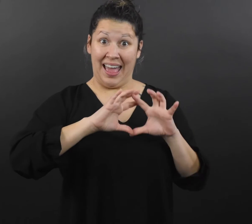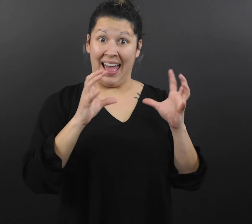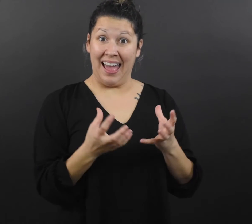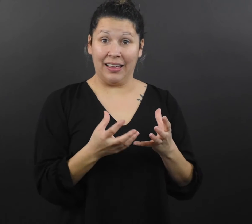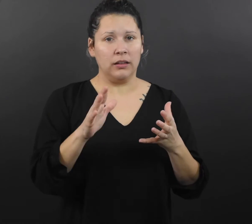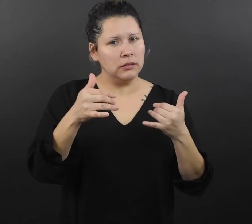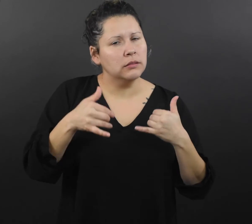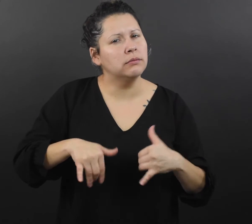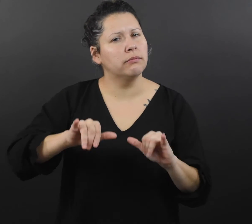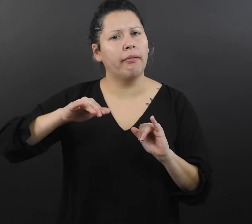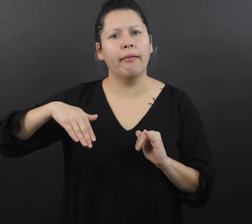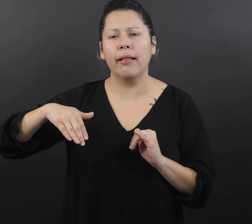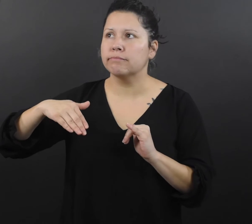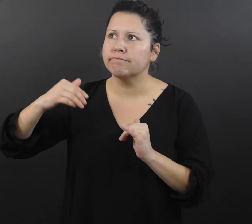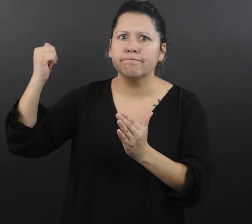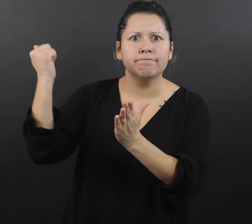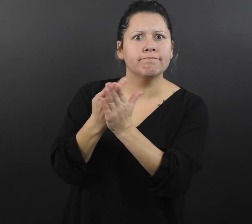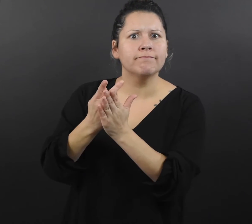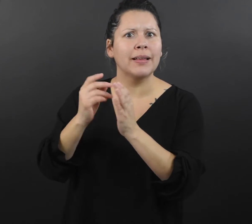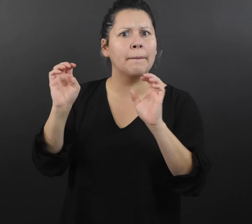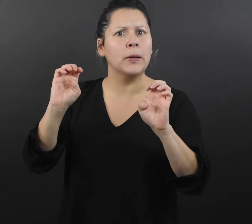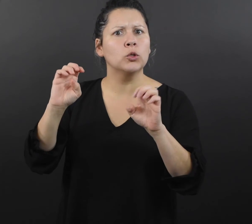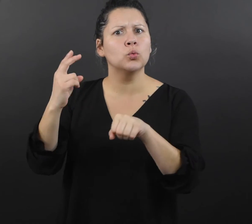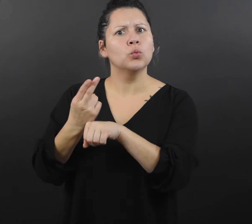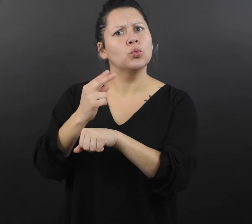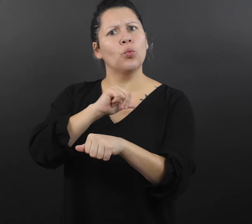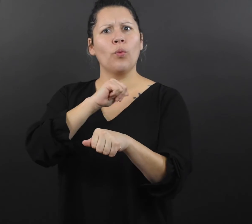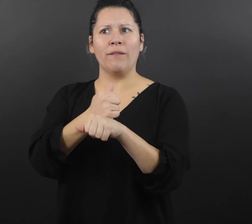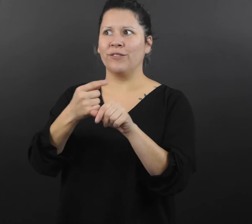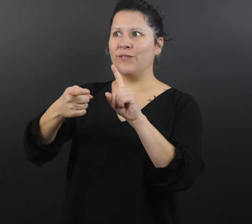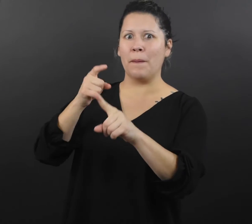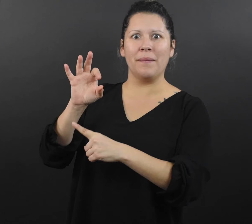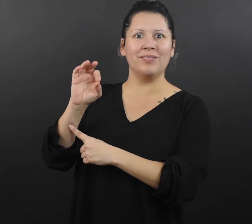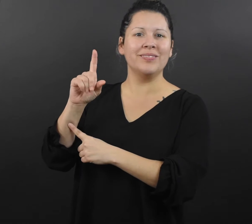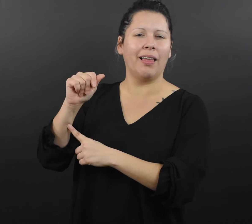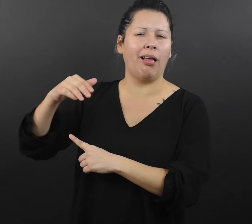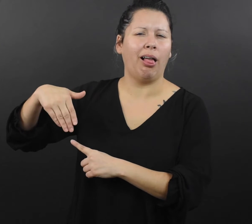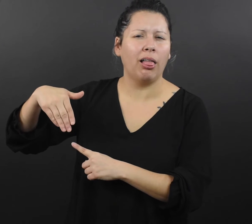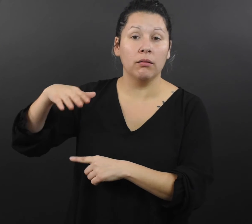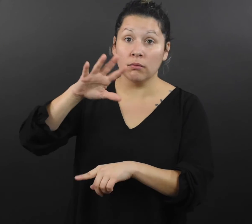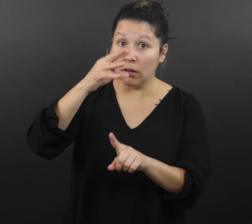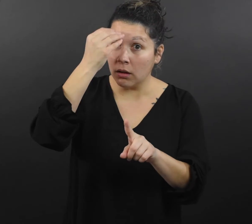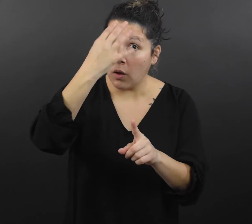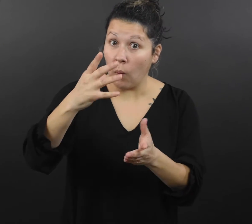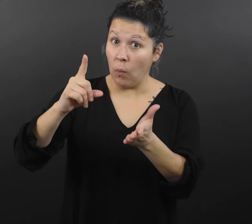It has not yet received emergency use authorization from the FDA.